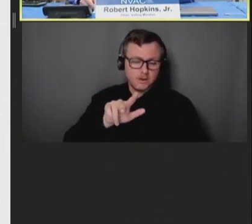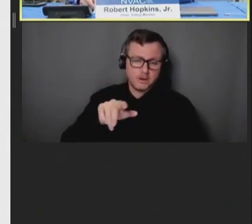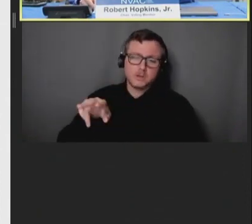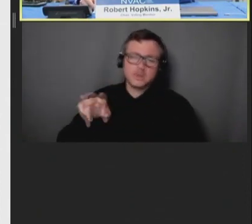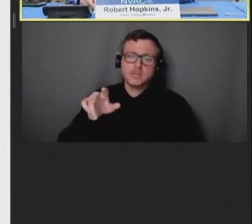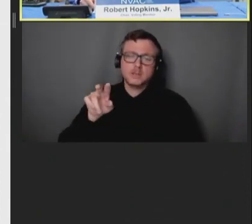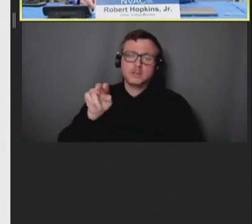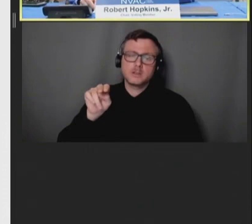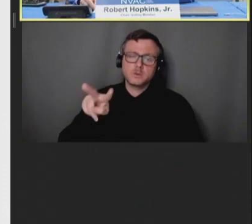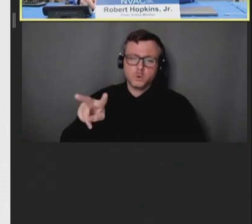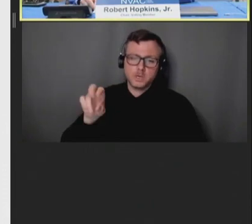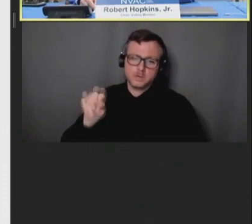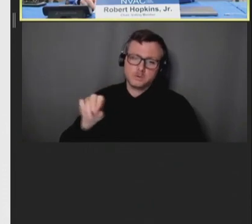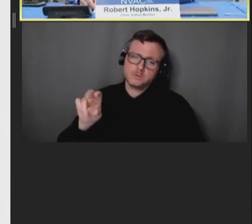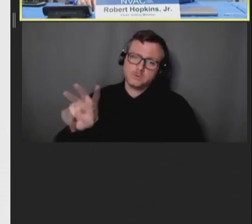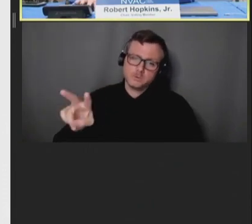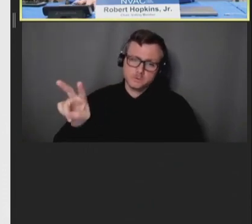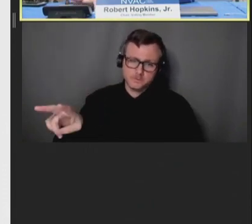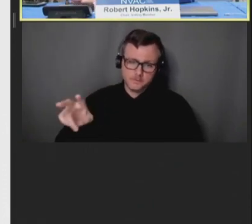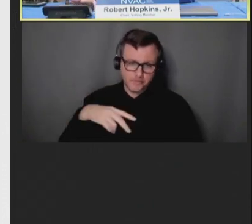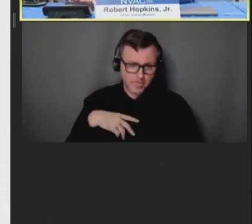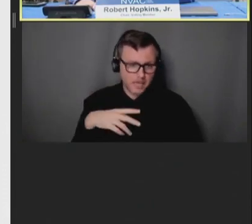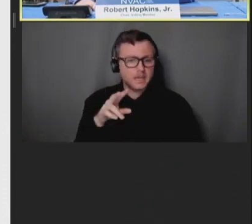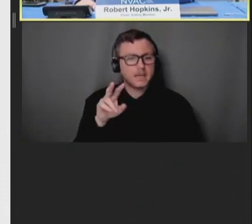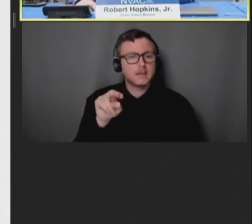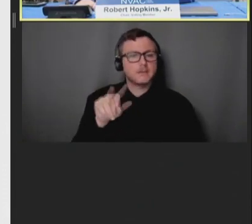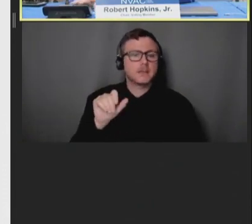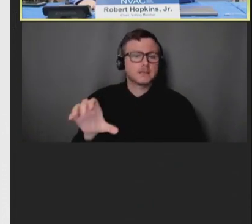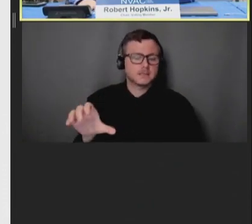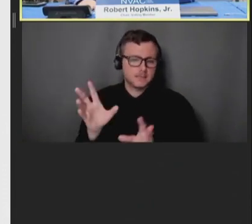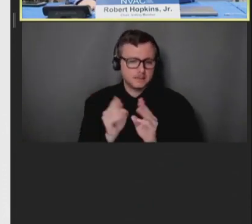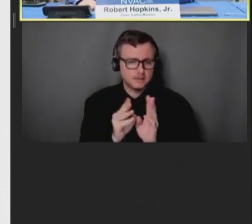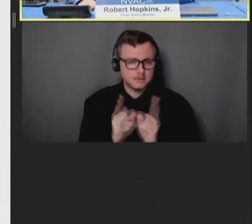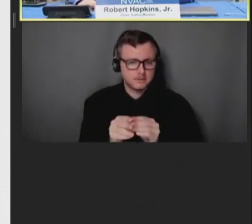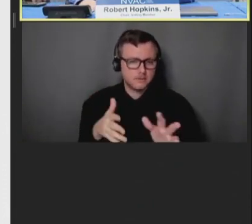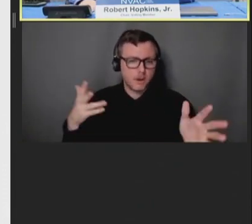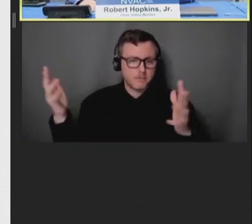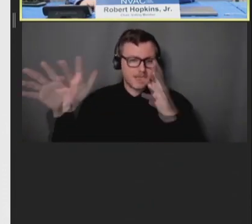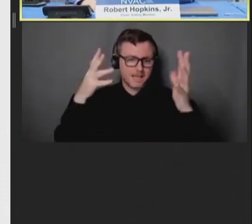Advisory Committee meeting. And I want to close us with a round of applause for our last panel.